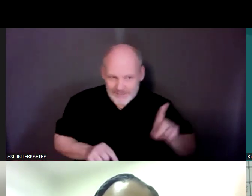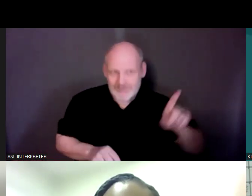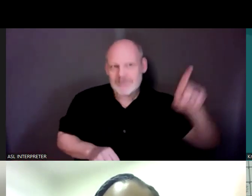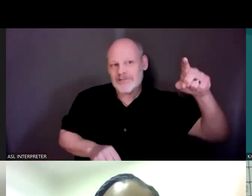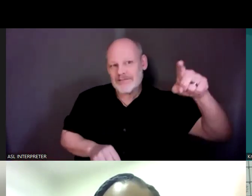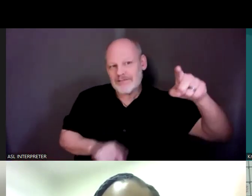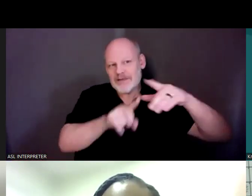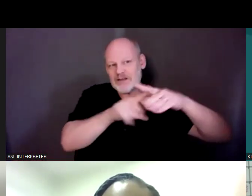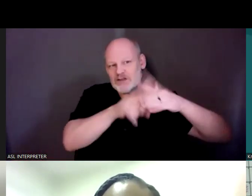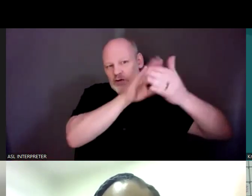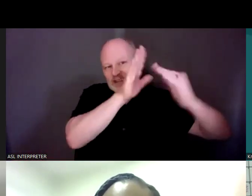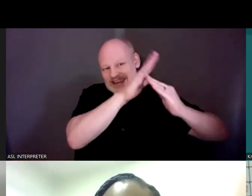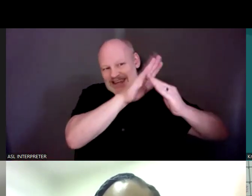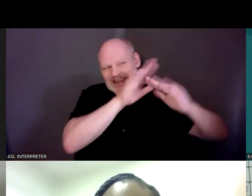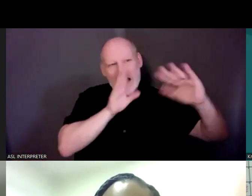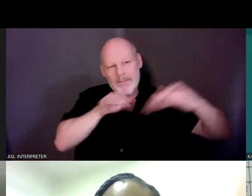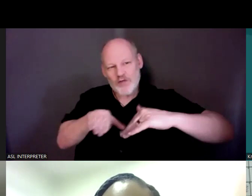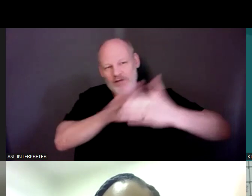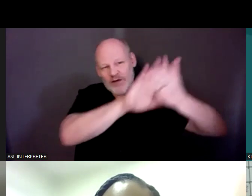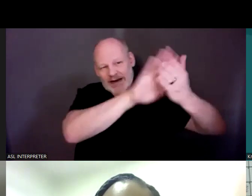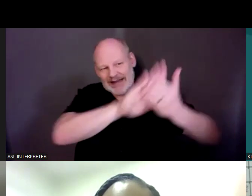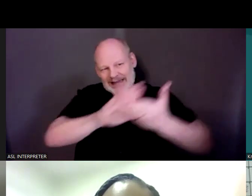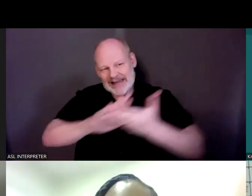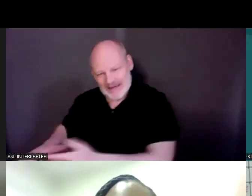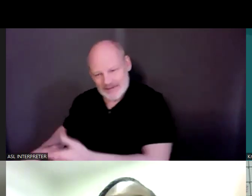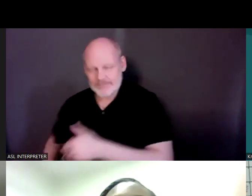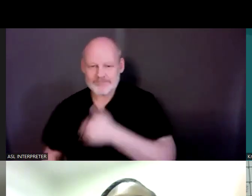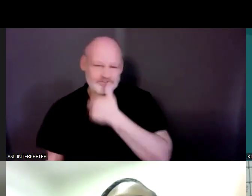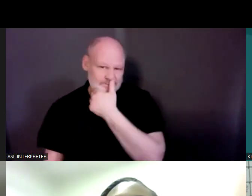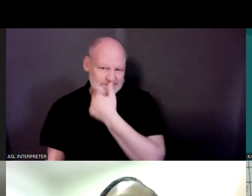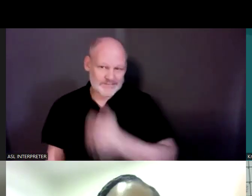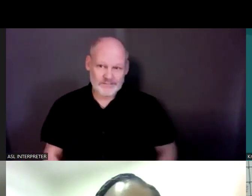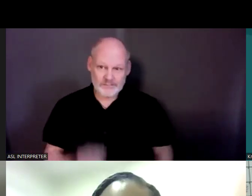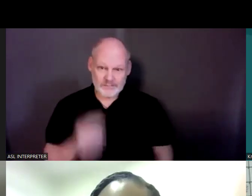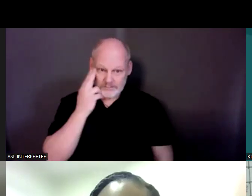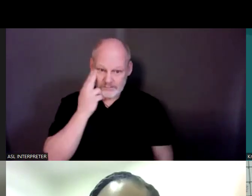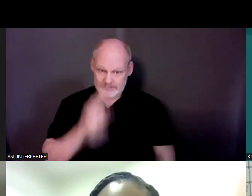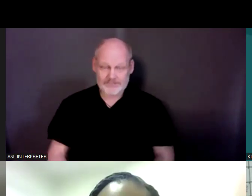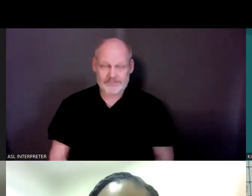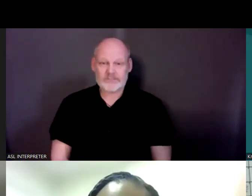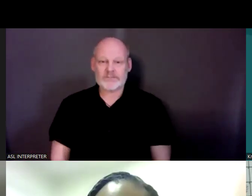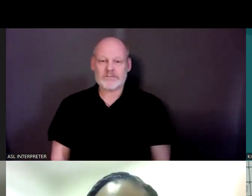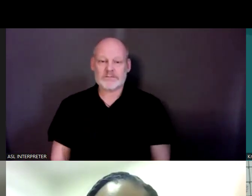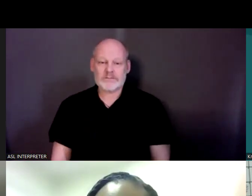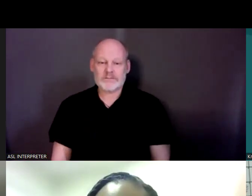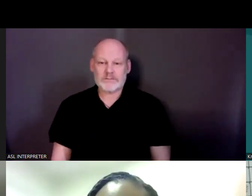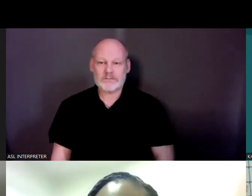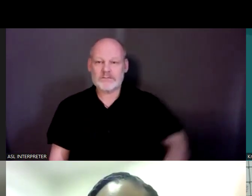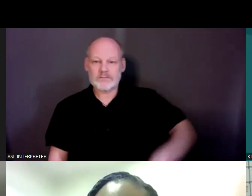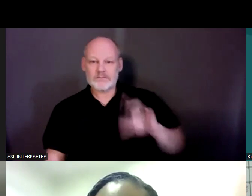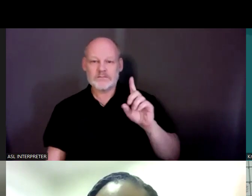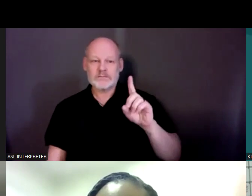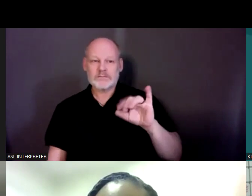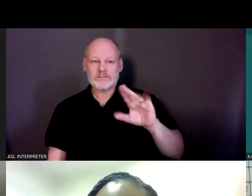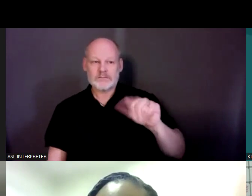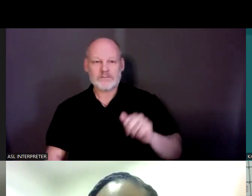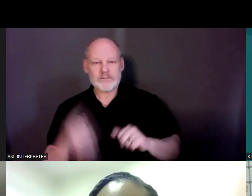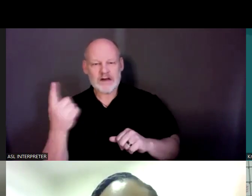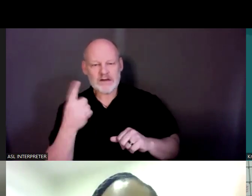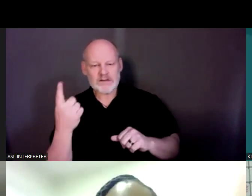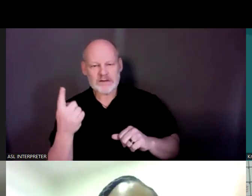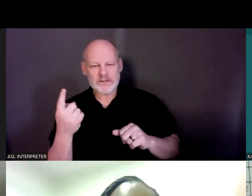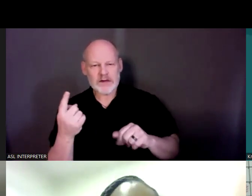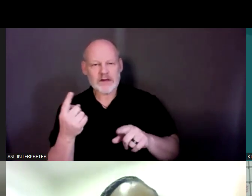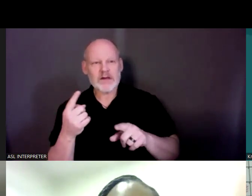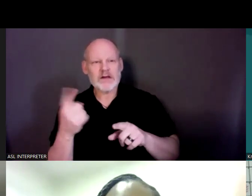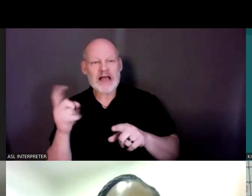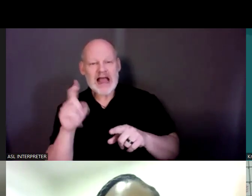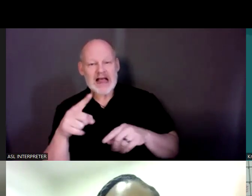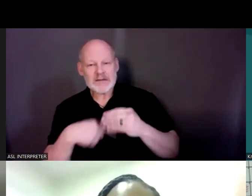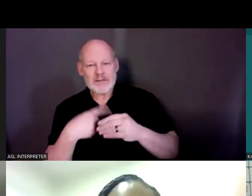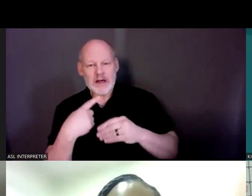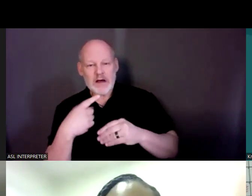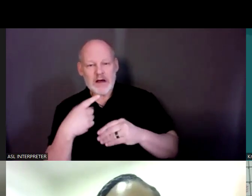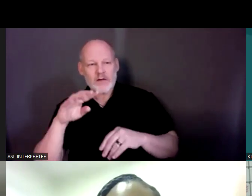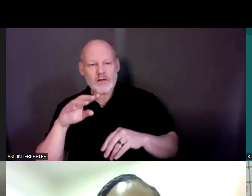agree Joel somebody wanted to know what four at the door was yeah so four at the door is